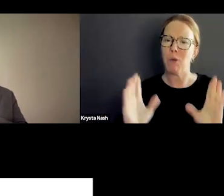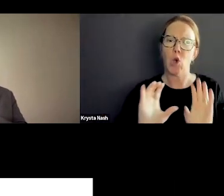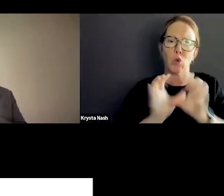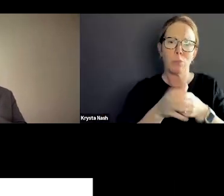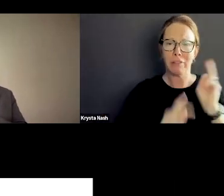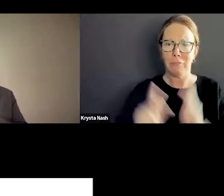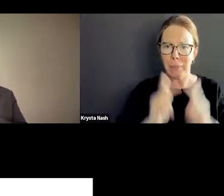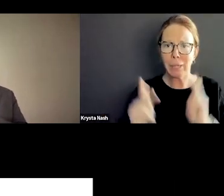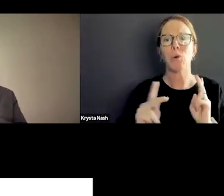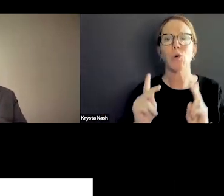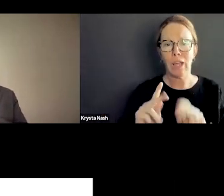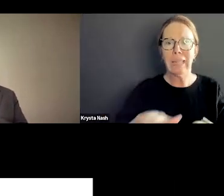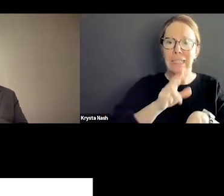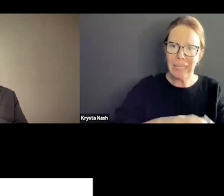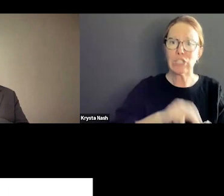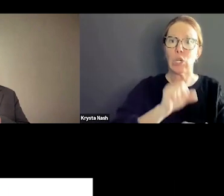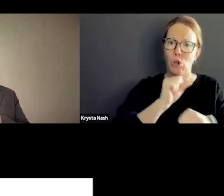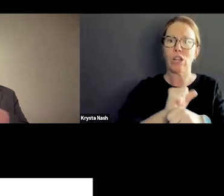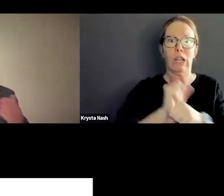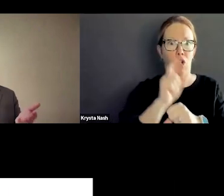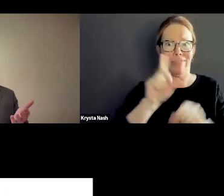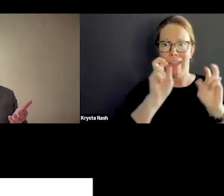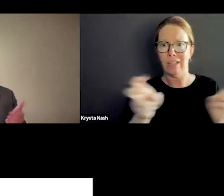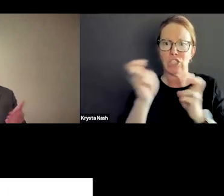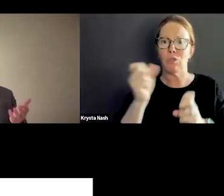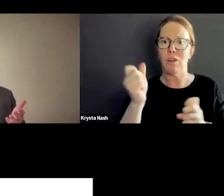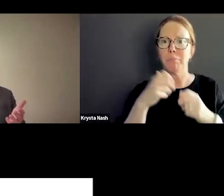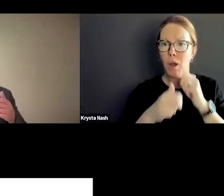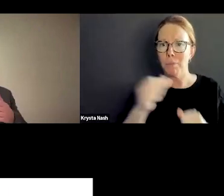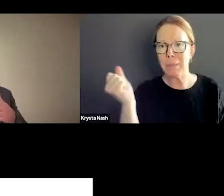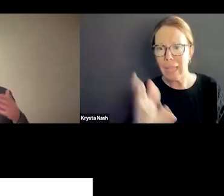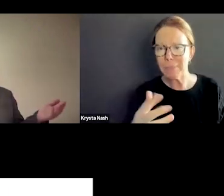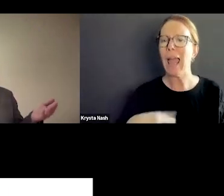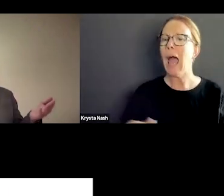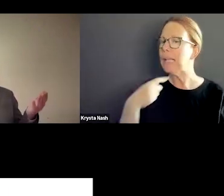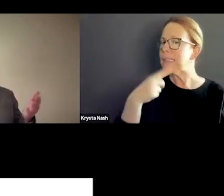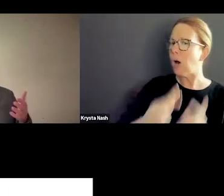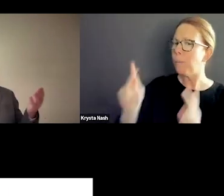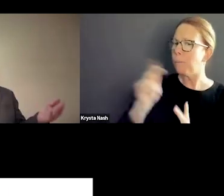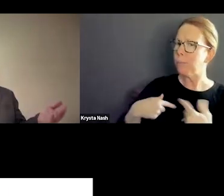in the nation working on the issues of problem gambling. Every time I tell people what I do, everyone will tell me a horror story